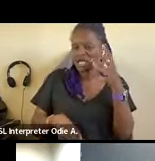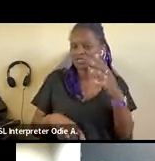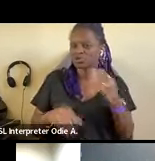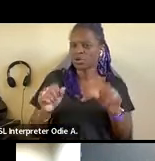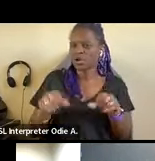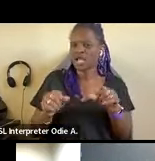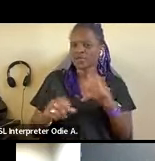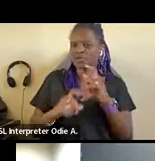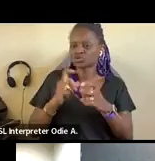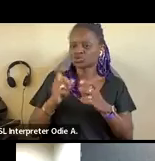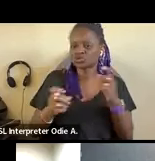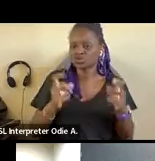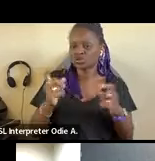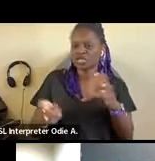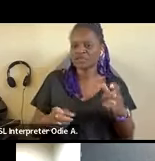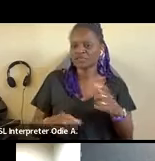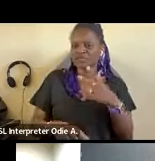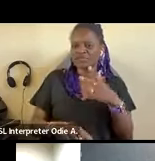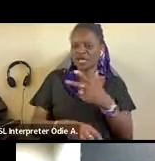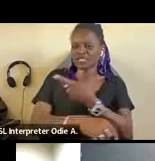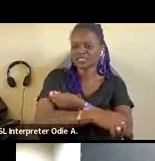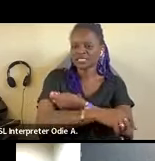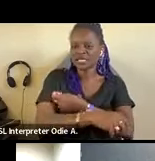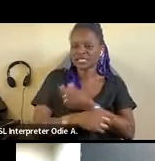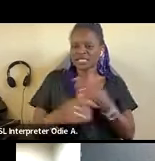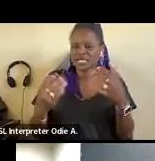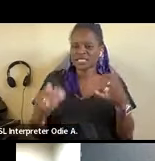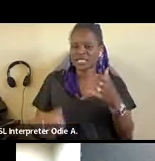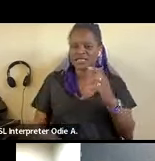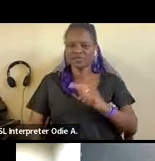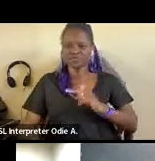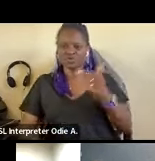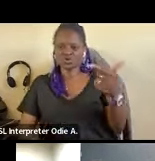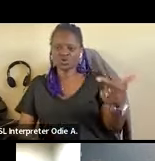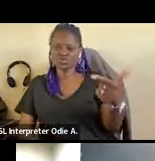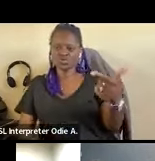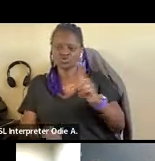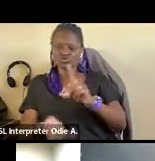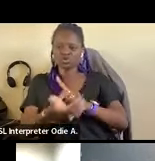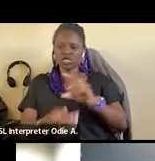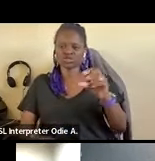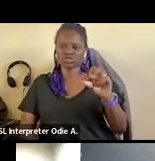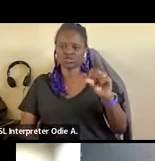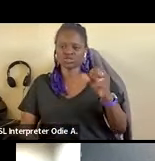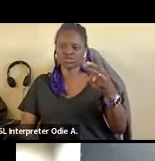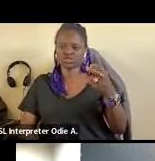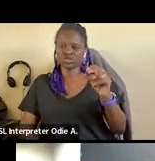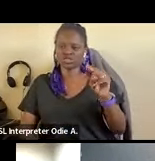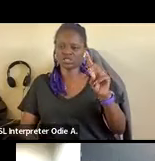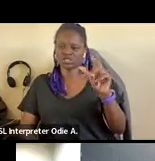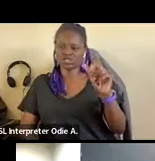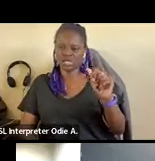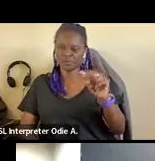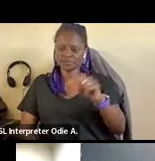Now, I'm going to turn this over to Dr. Shanday, and I want to also reiterate how